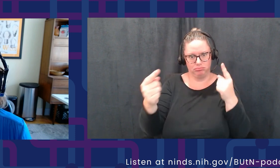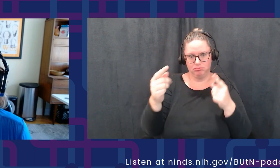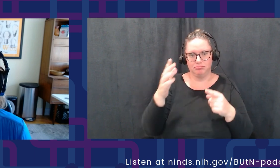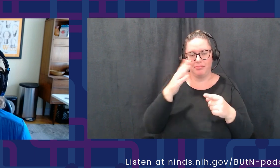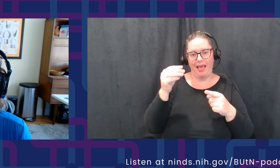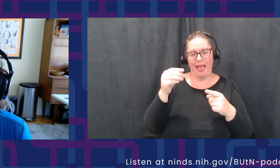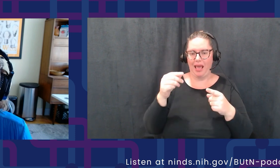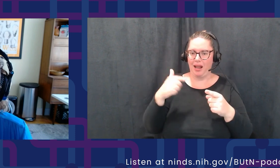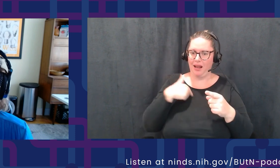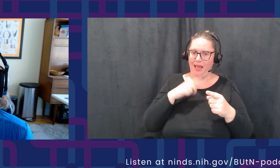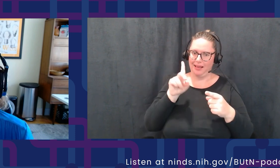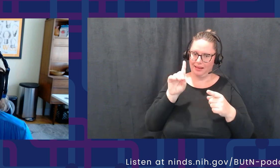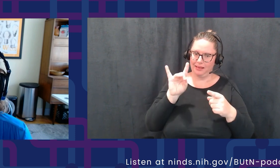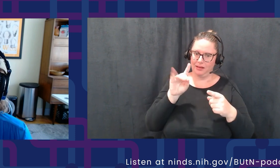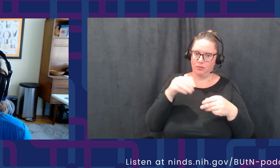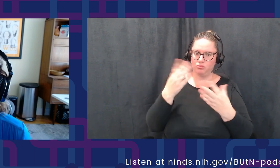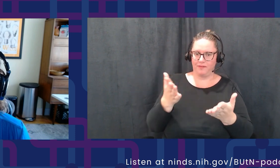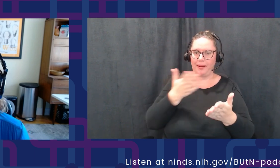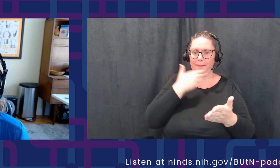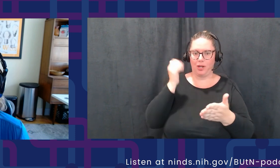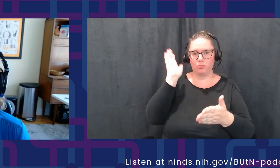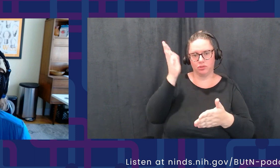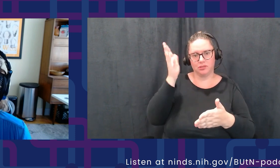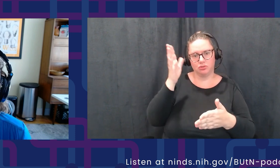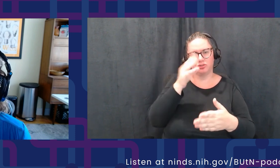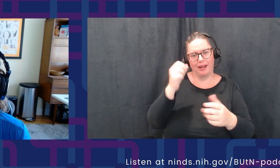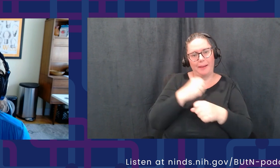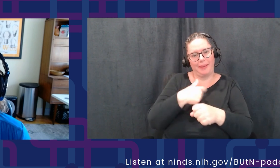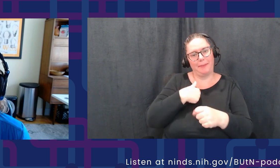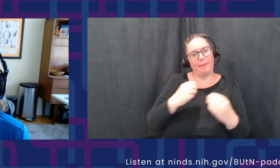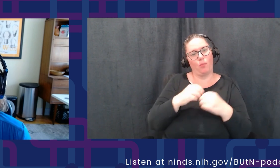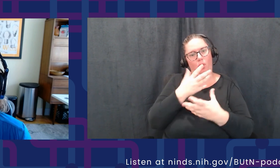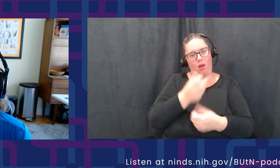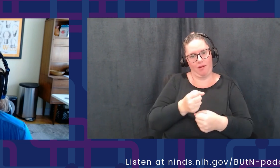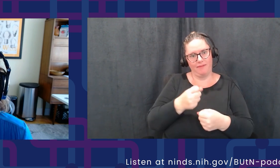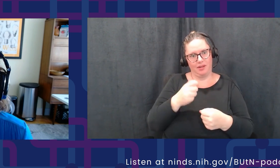came through with a better presentation, and that can also make you more confident when you do it for real.